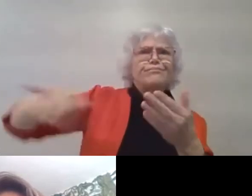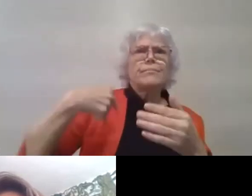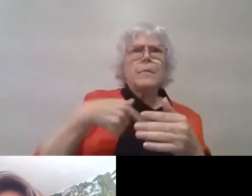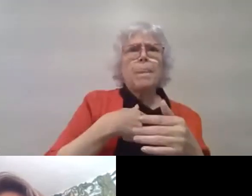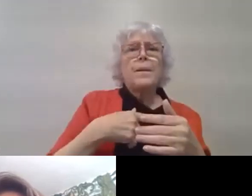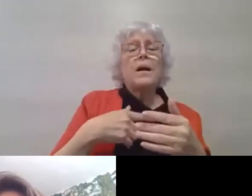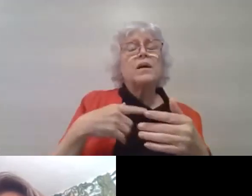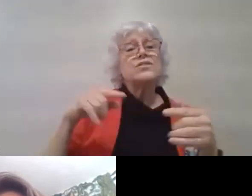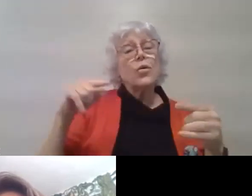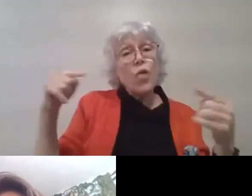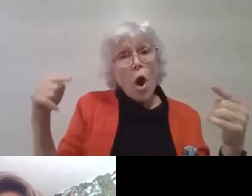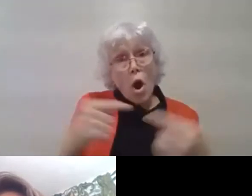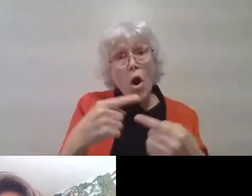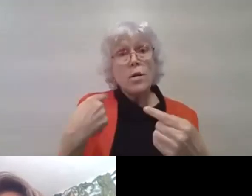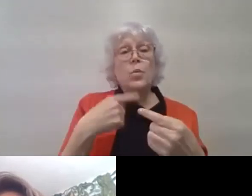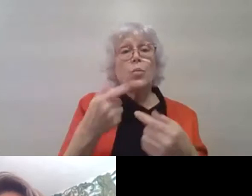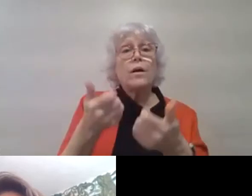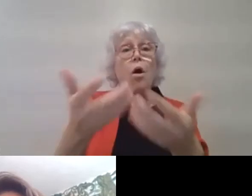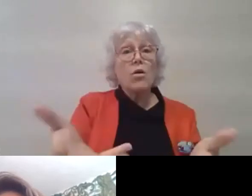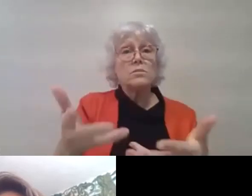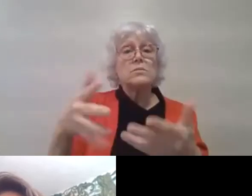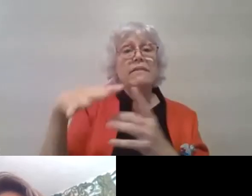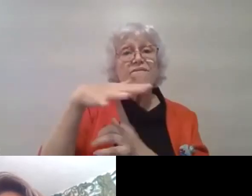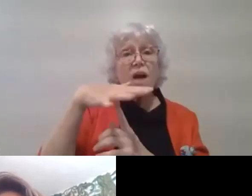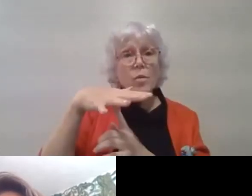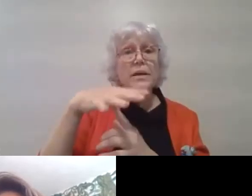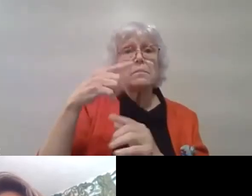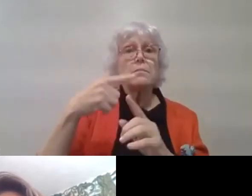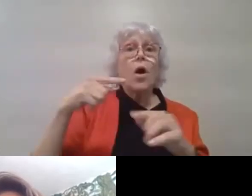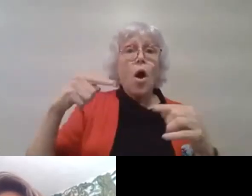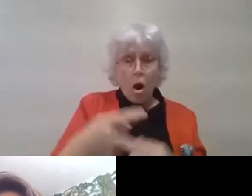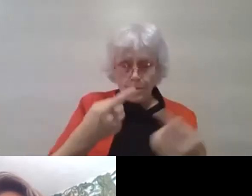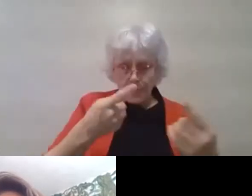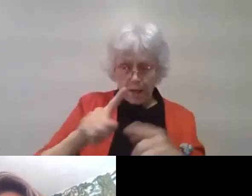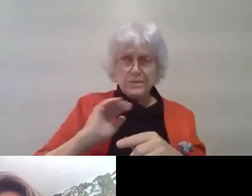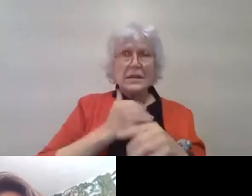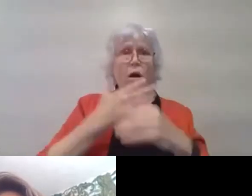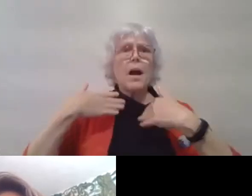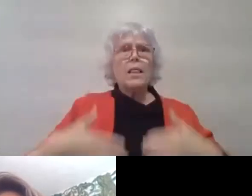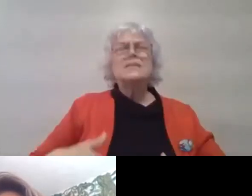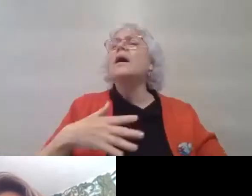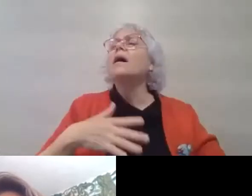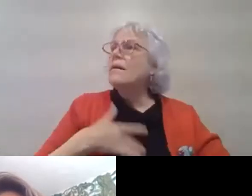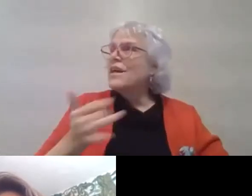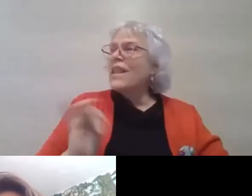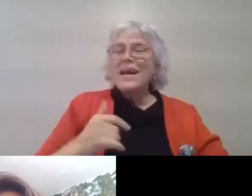the environment and to our bodies, I apologize, I feel like I am struggling to get